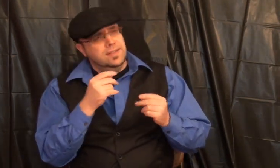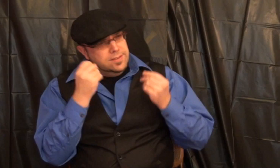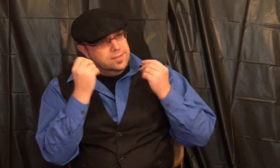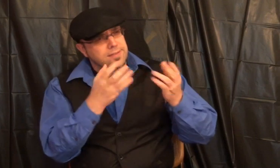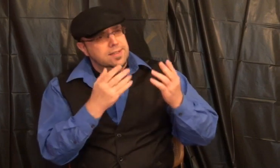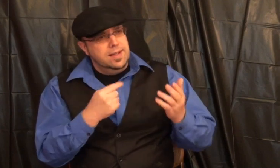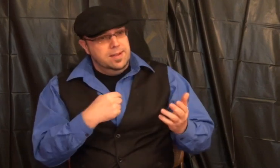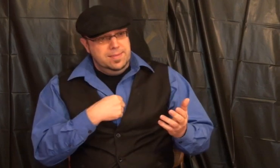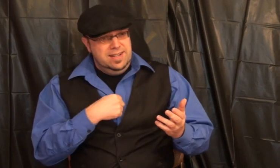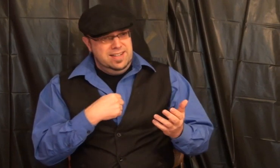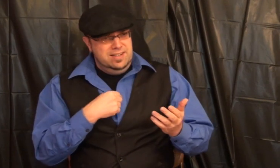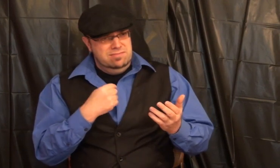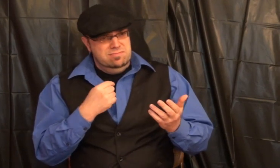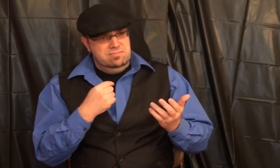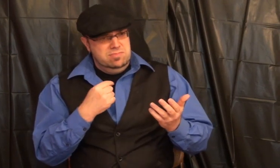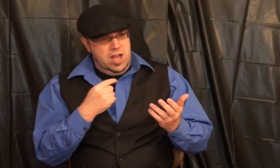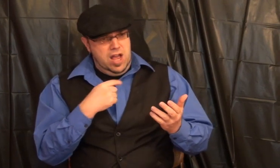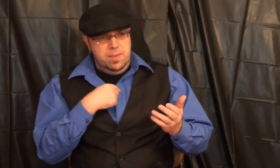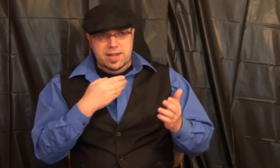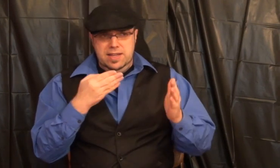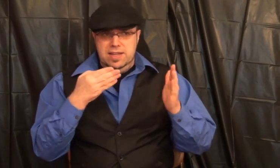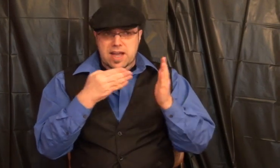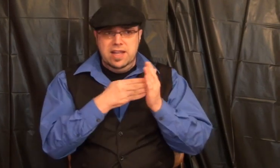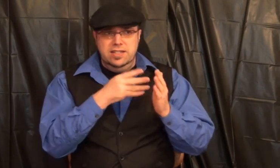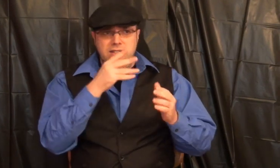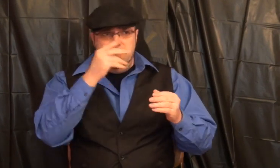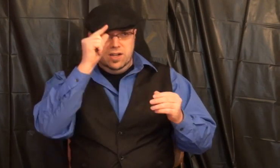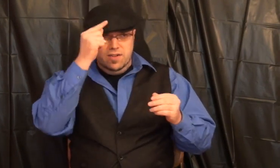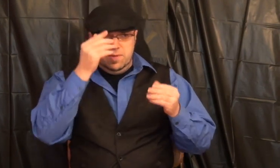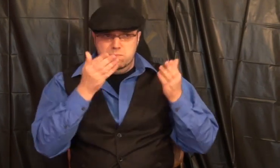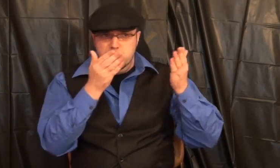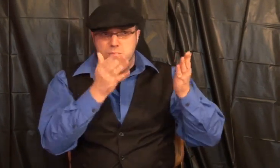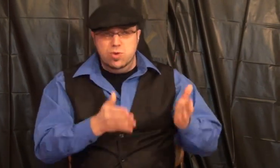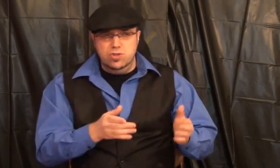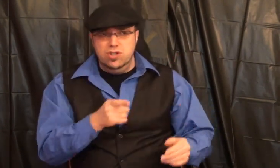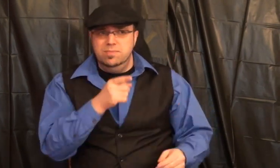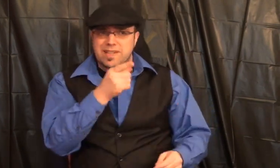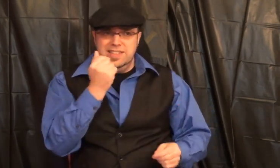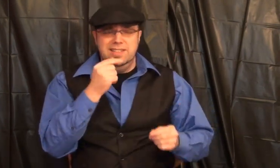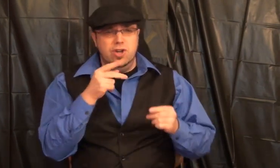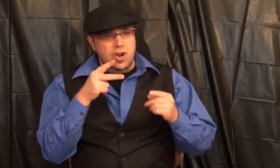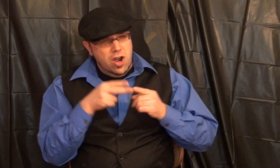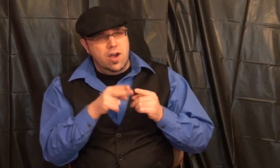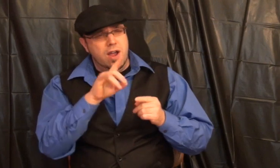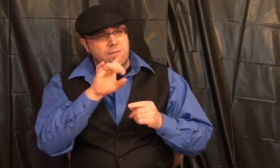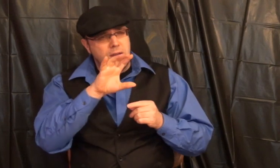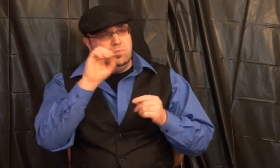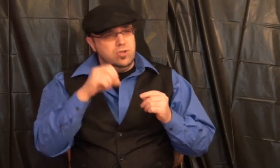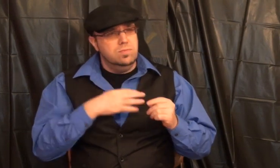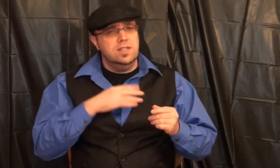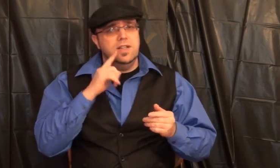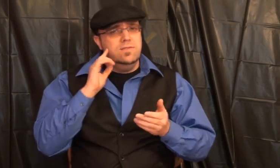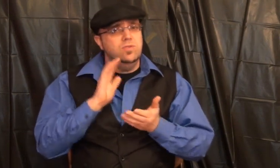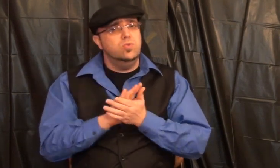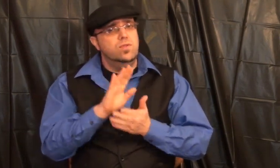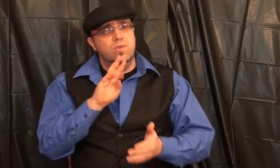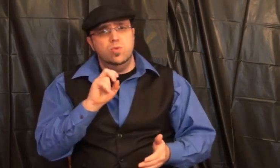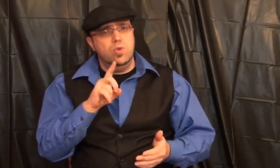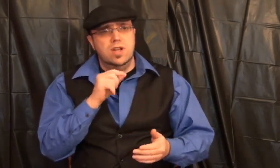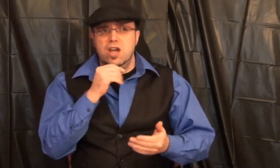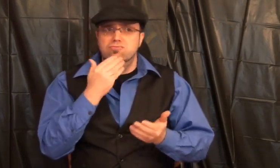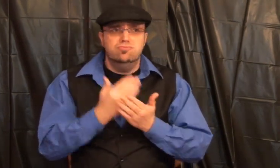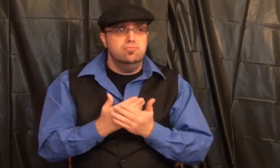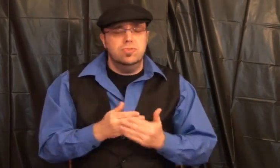informing that you are against the governor’s proposal because 85% of the cuts toward the 4201 schools is not good.